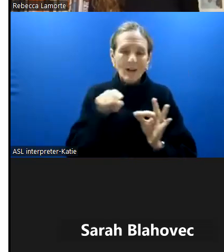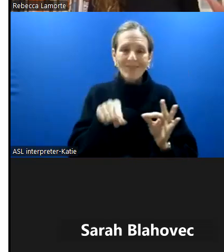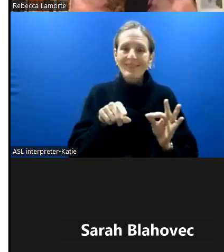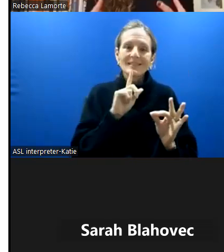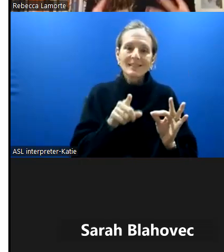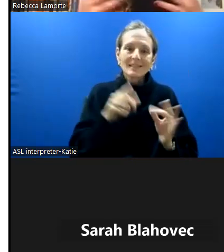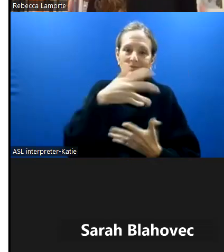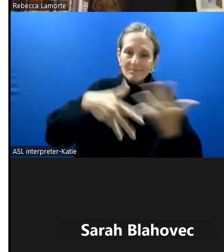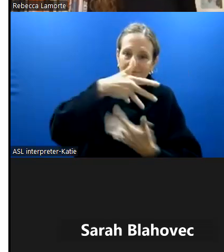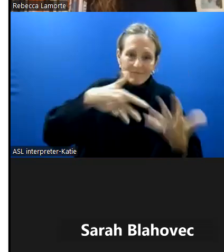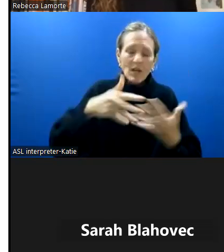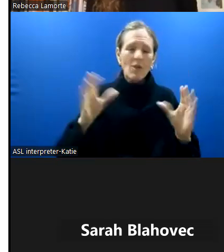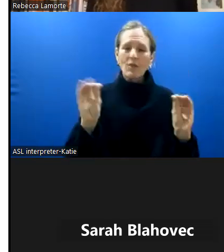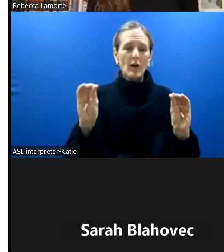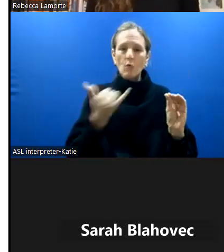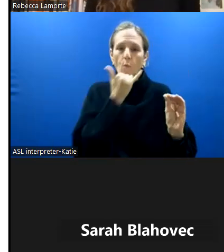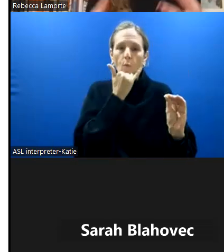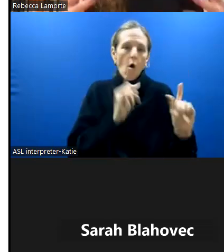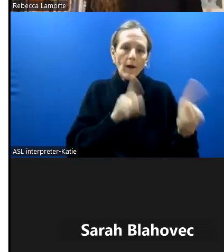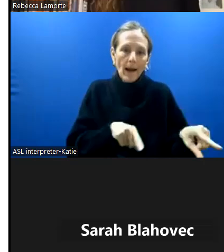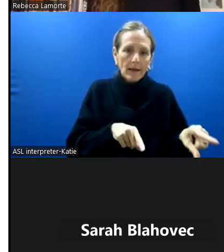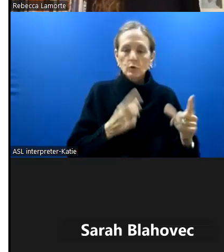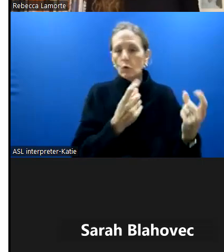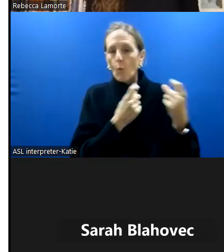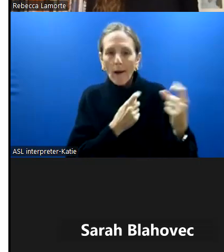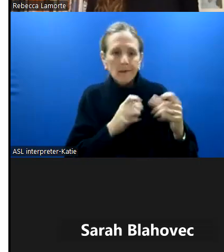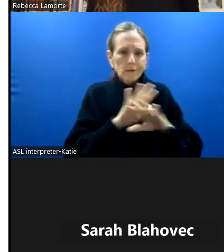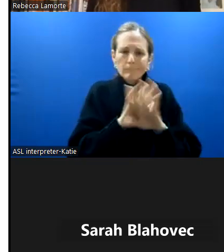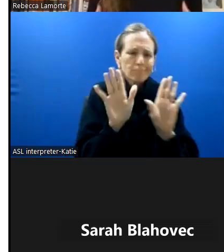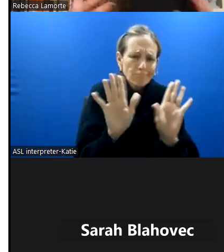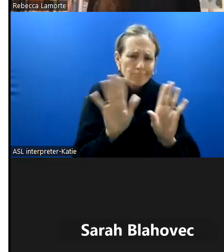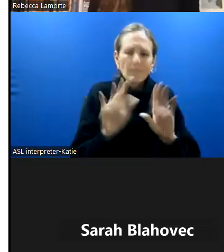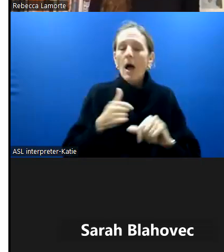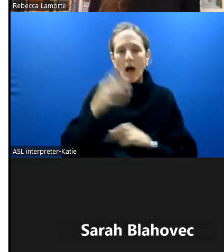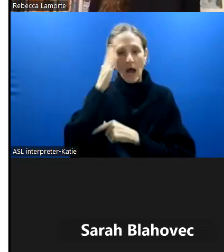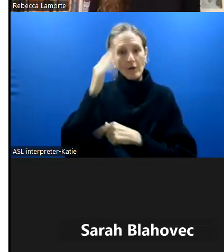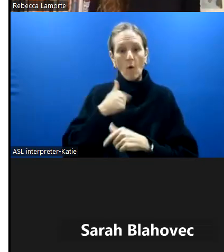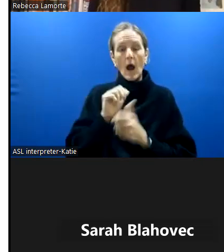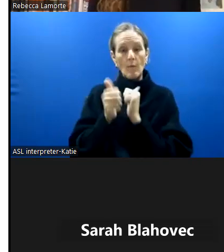I know when I was running and learning about disability issues, even as a disabled woman